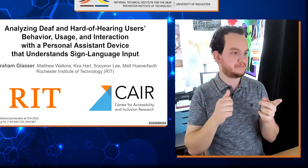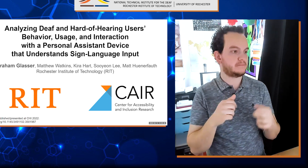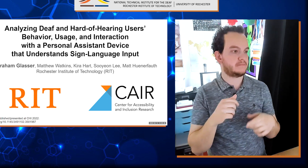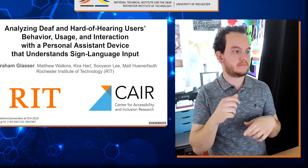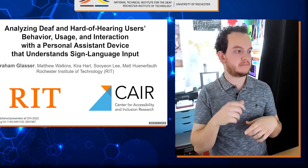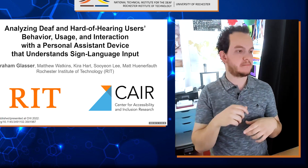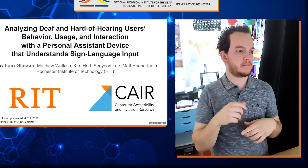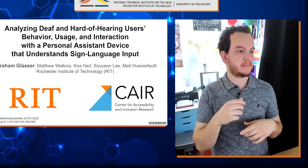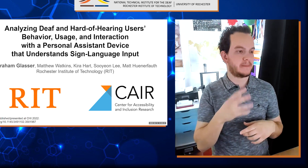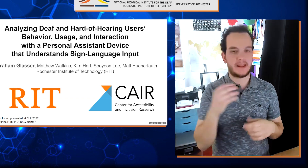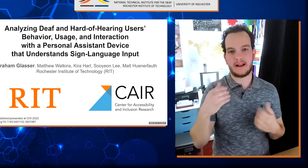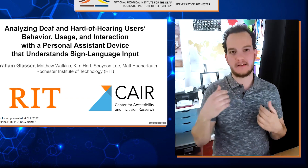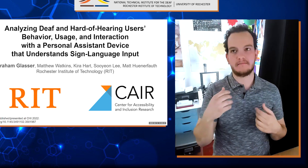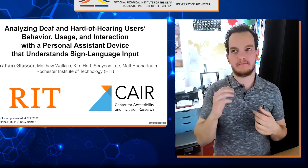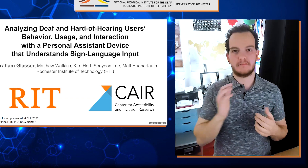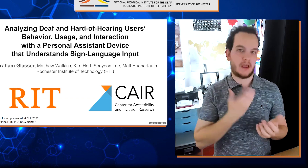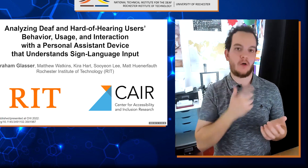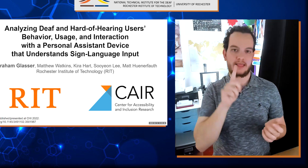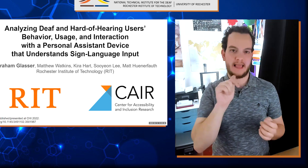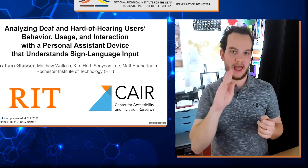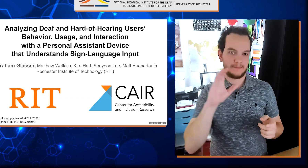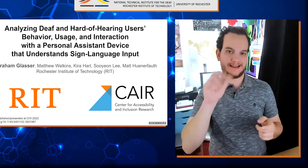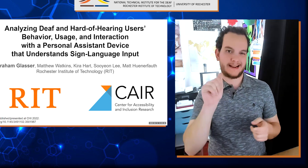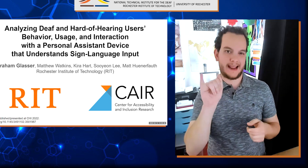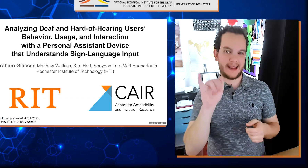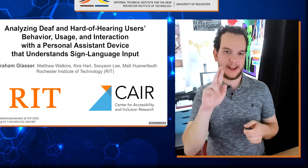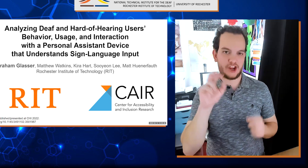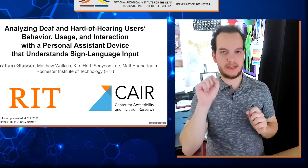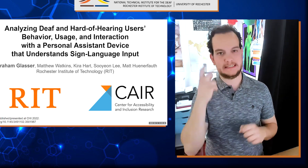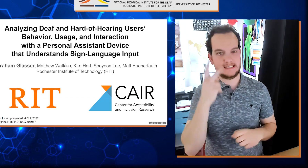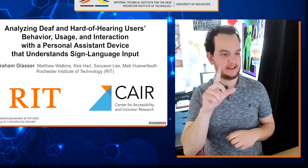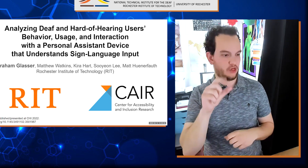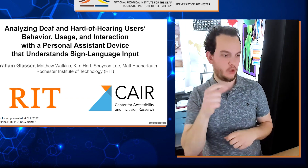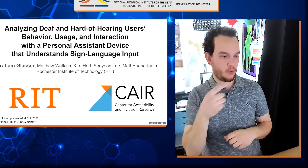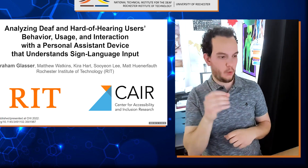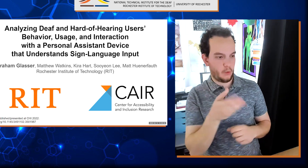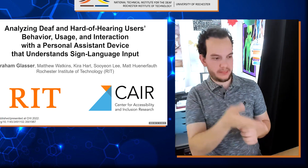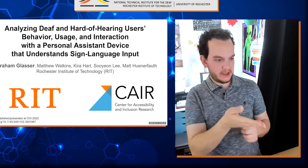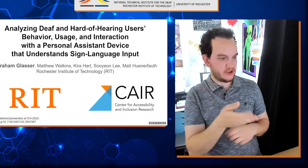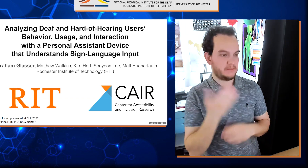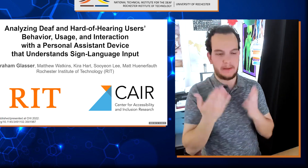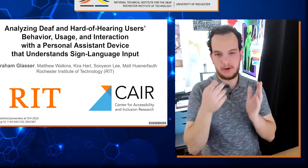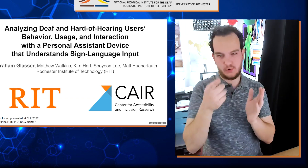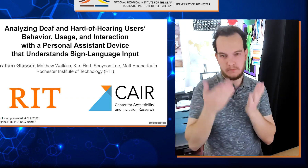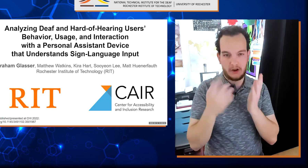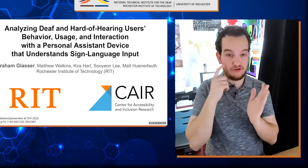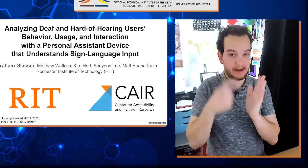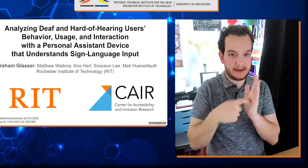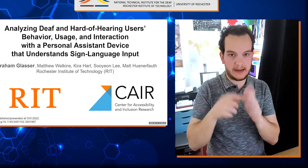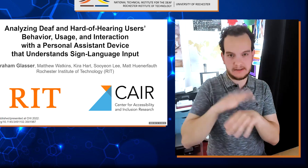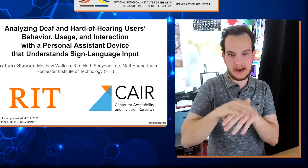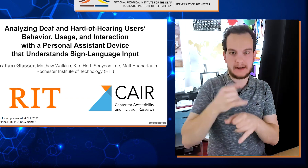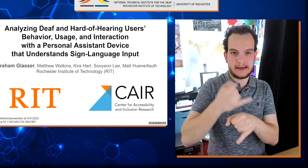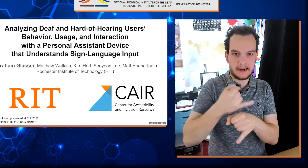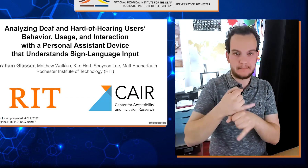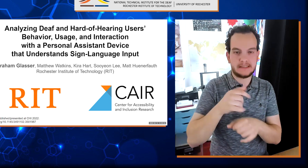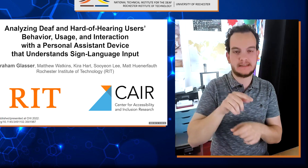assisting me in this work in our lab, CAIR. You can see the logo at the bottom.